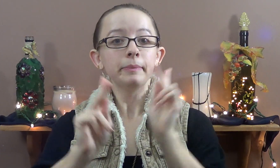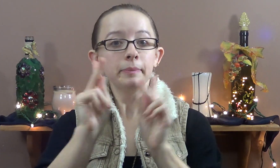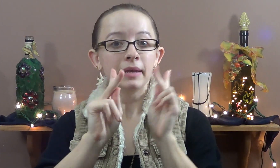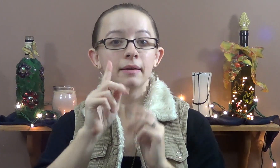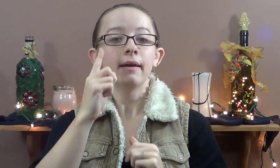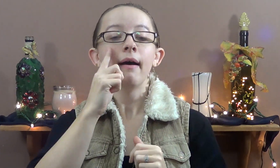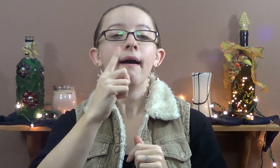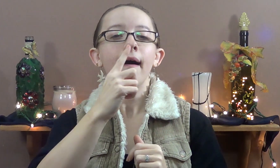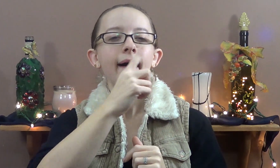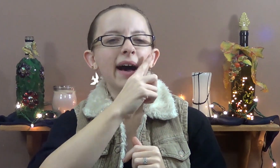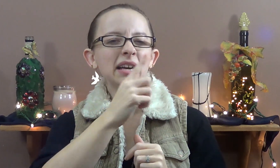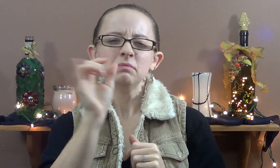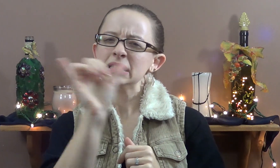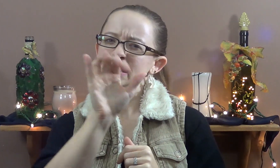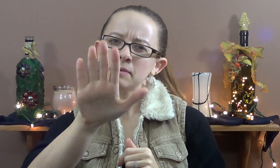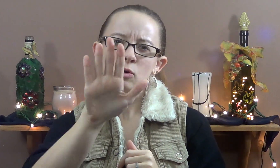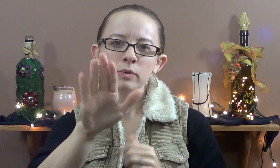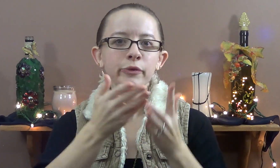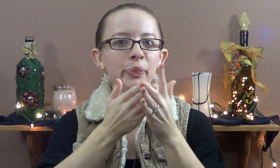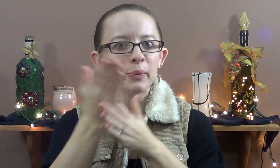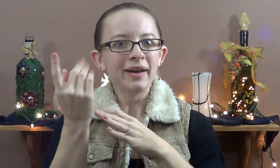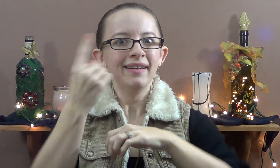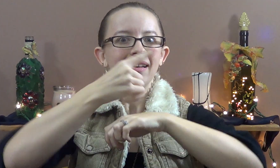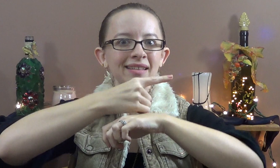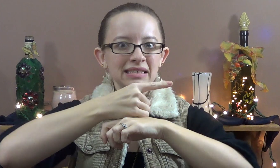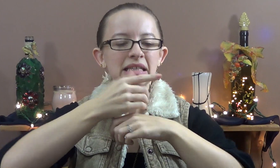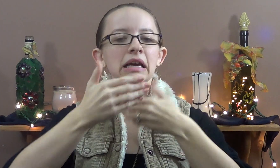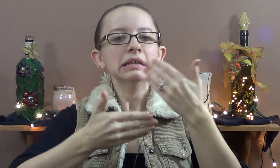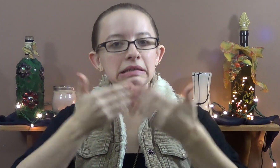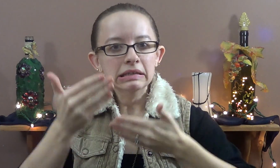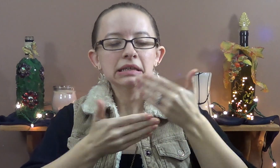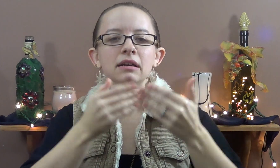is to remember some people kinda like you,